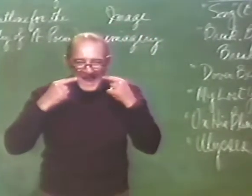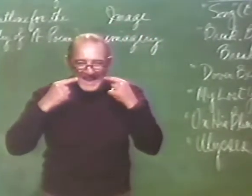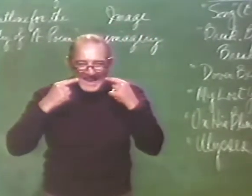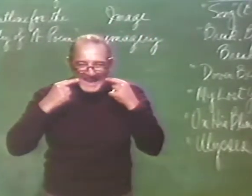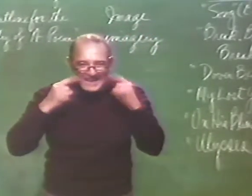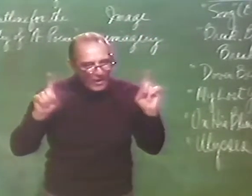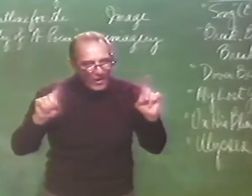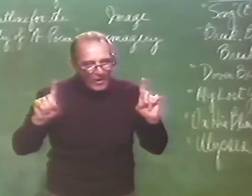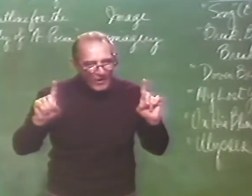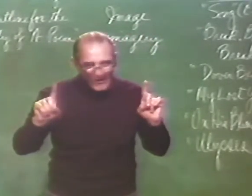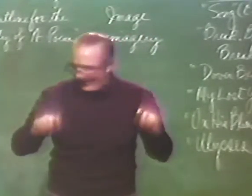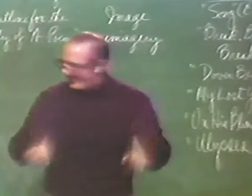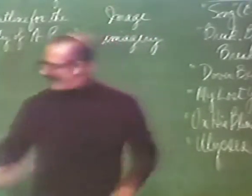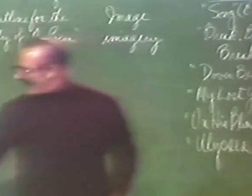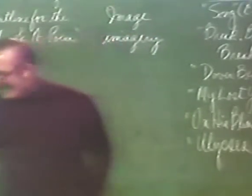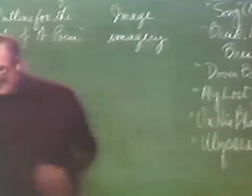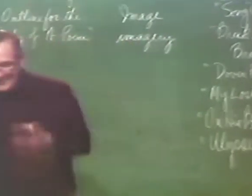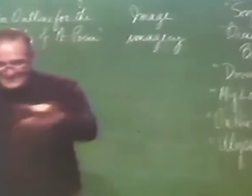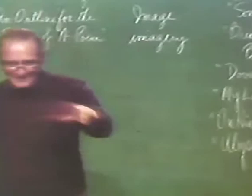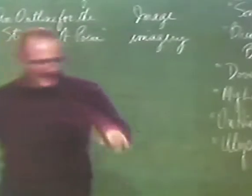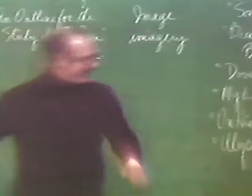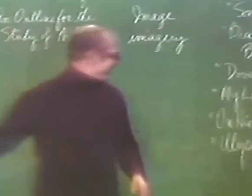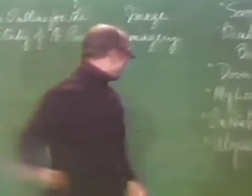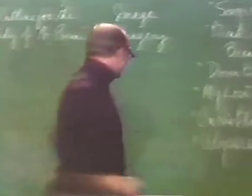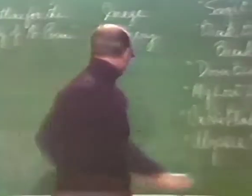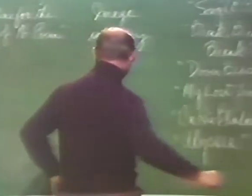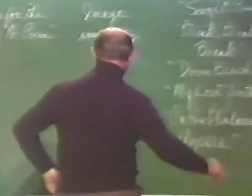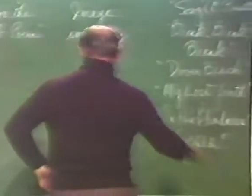NOT A SMILE. NO. HA HA! LOOK.